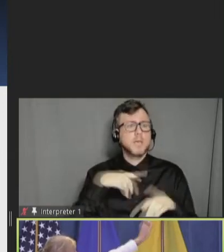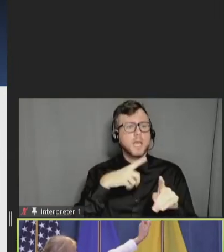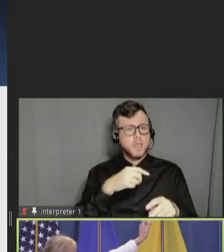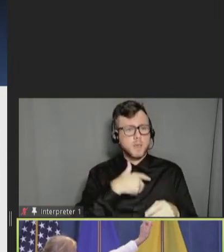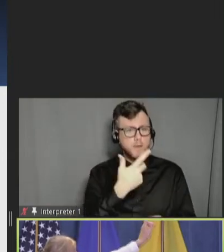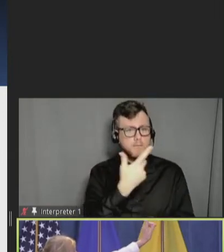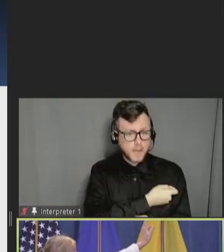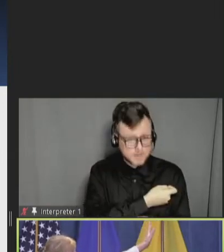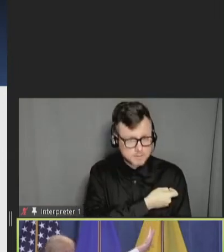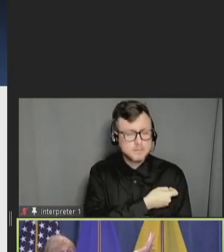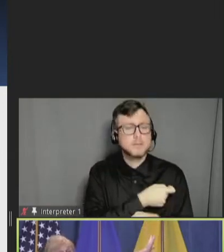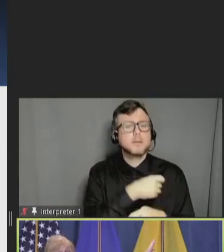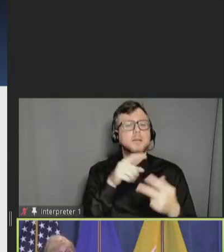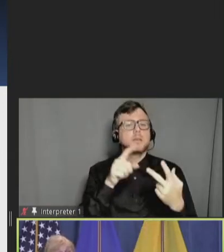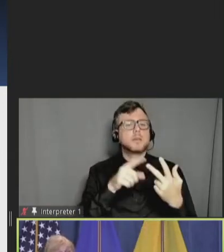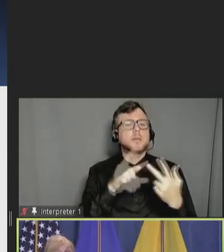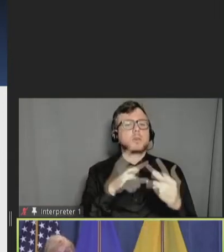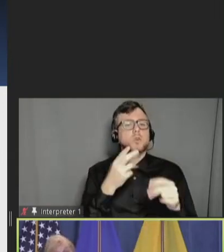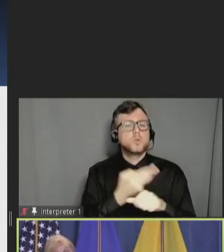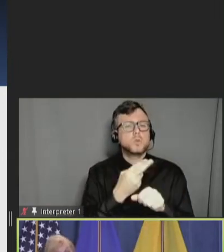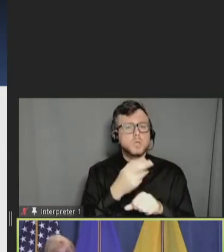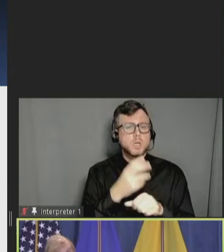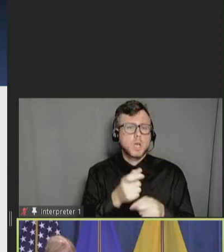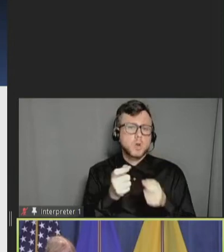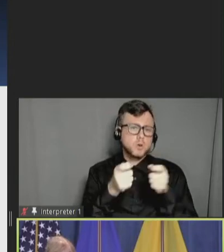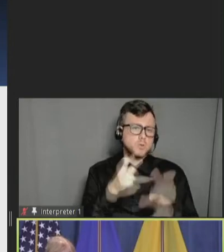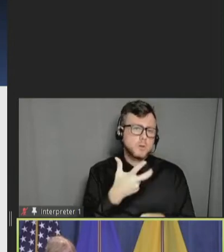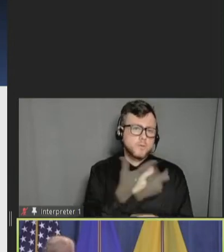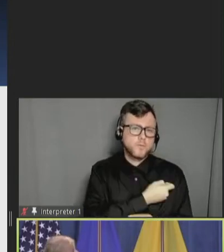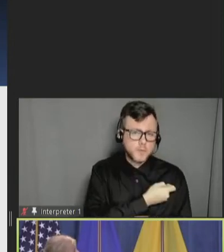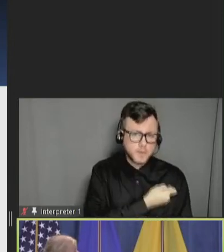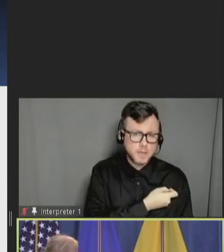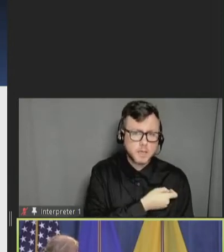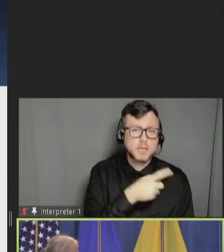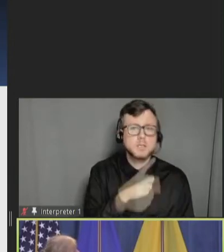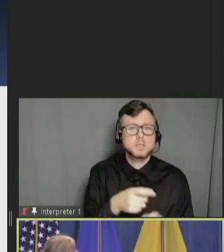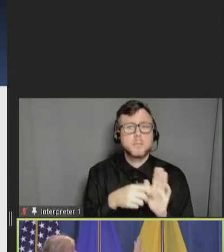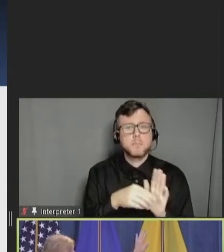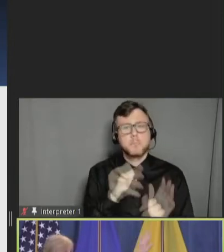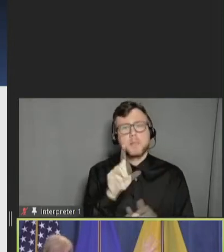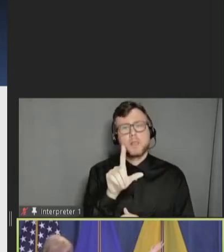we used a control vaccine, which expressed some melanoma antigens in blue. There is absolutely